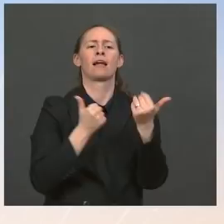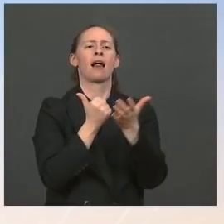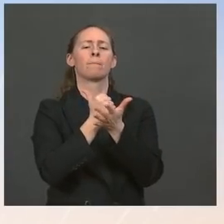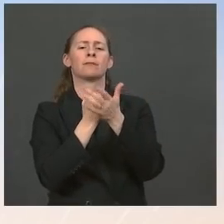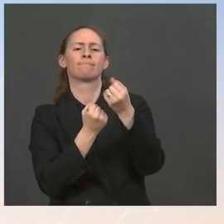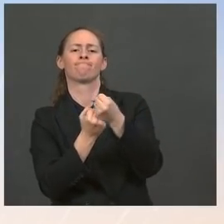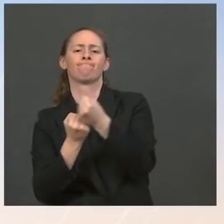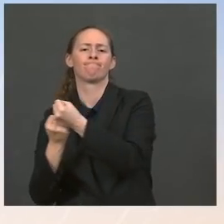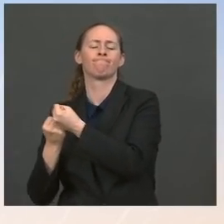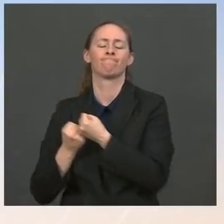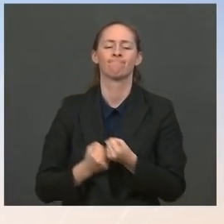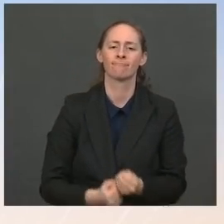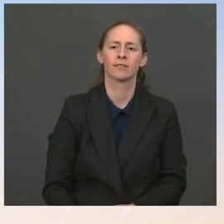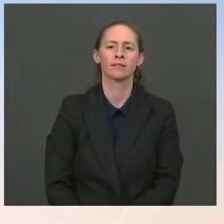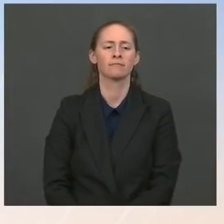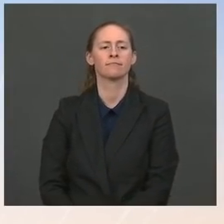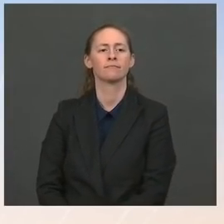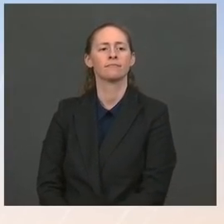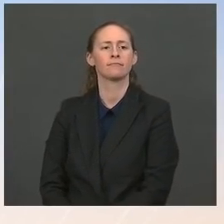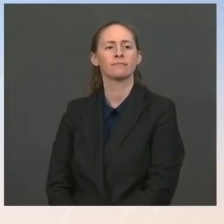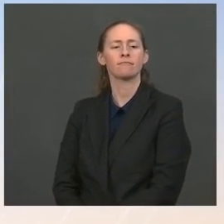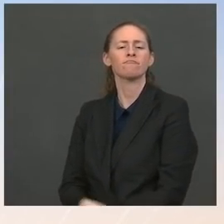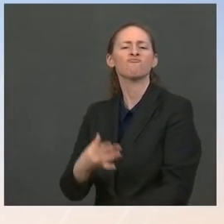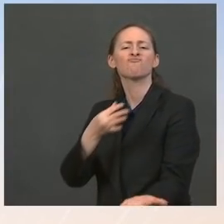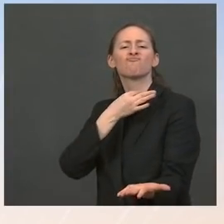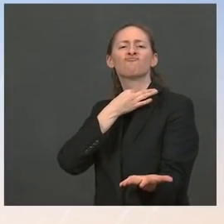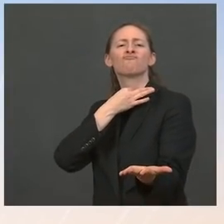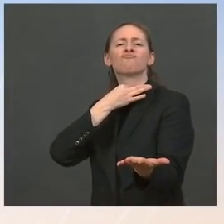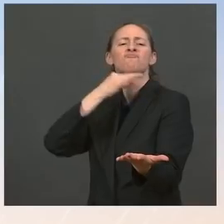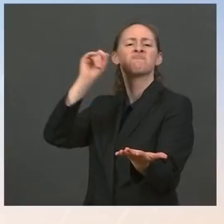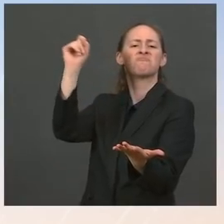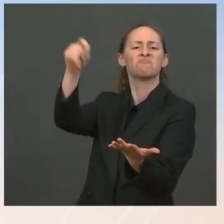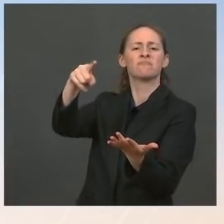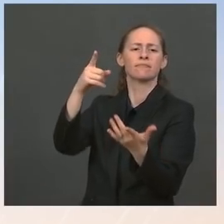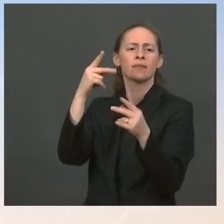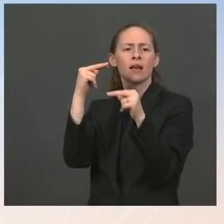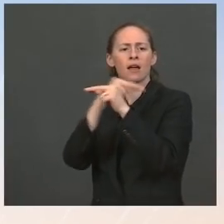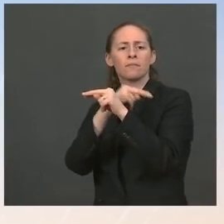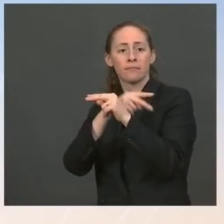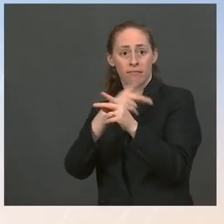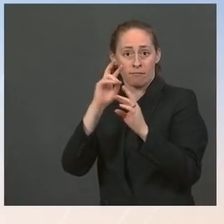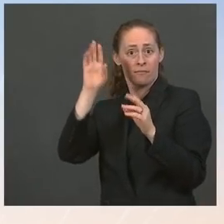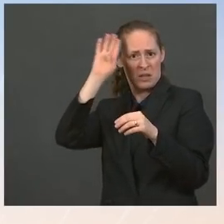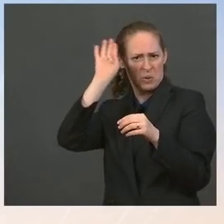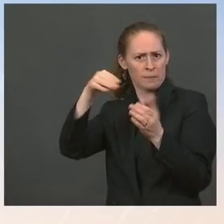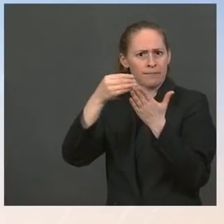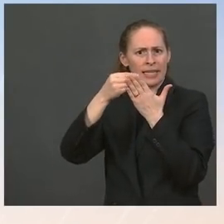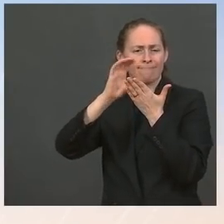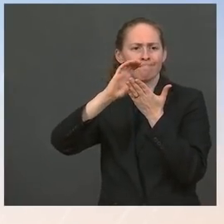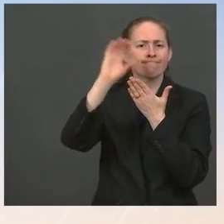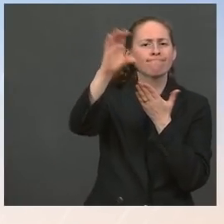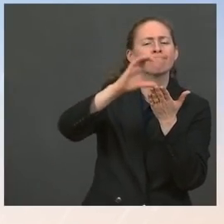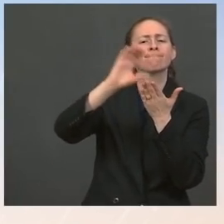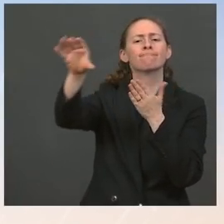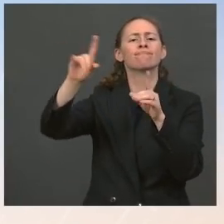that will go directly to states, is there something that you can do to encourage or to make sure that that money isn't used to just widen roads